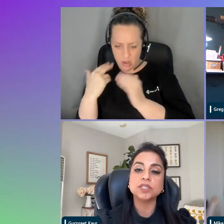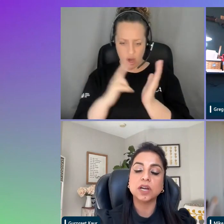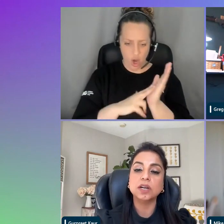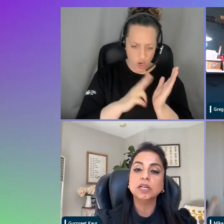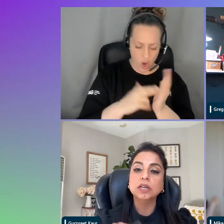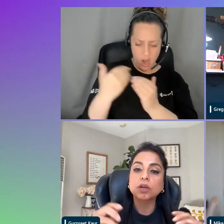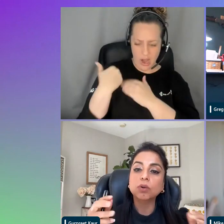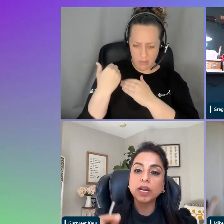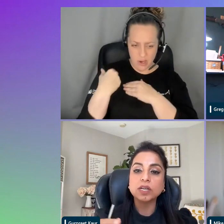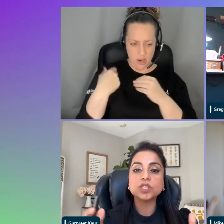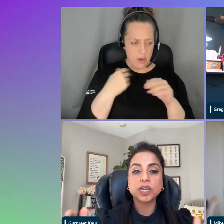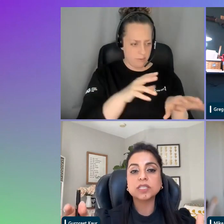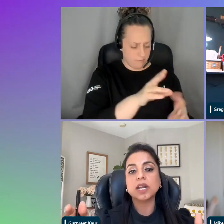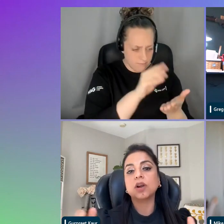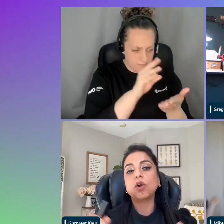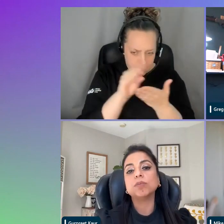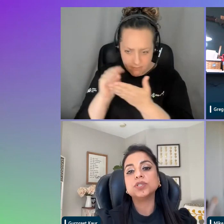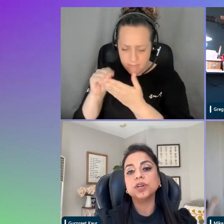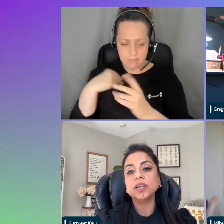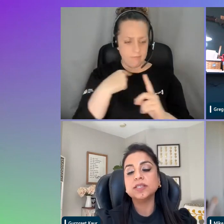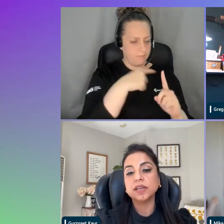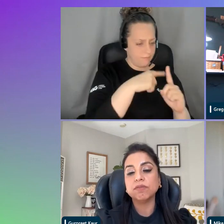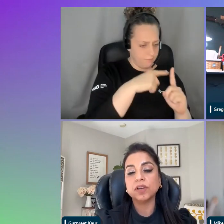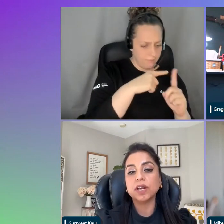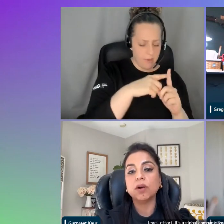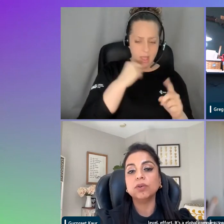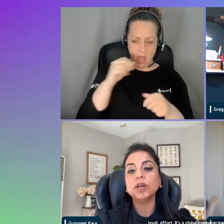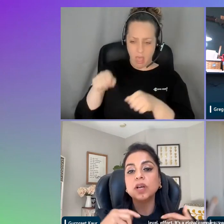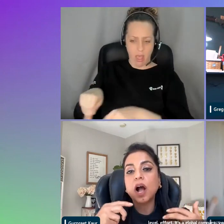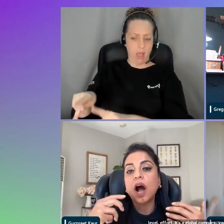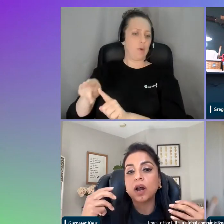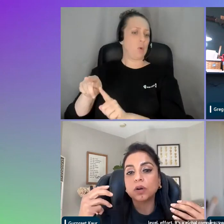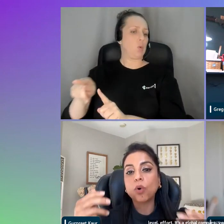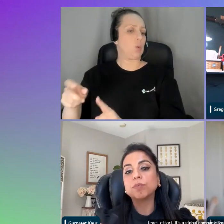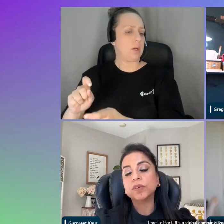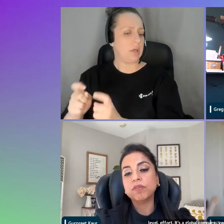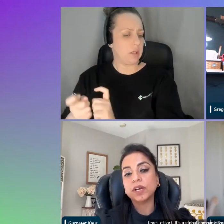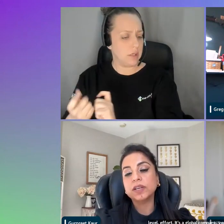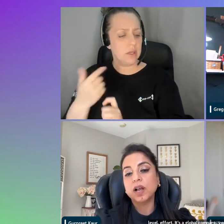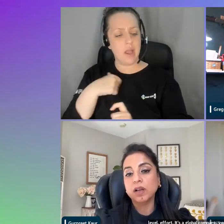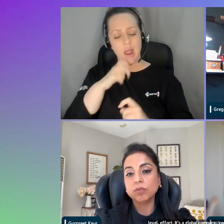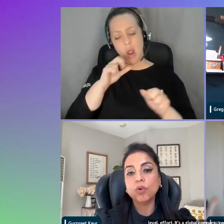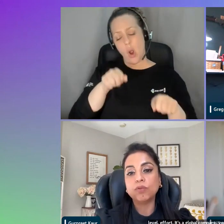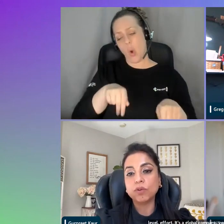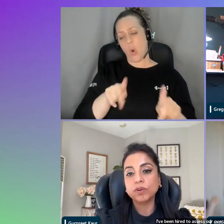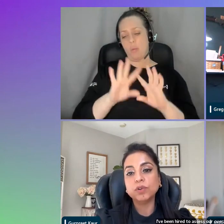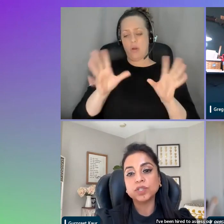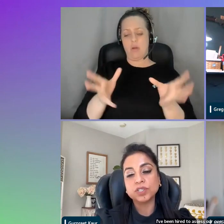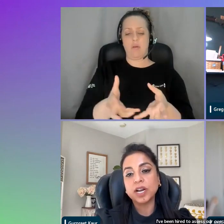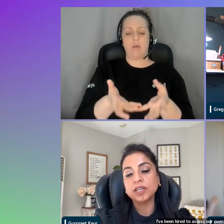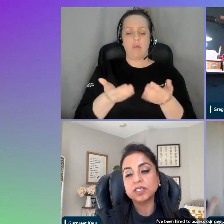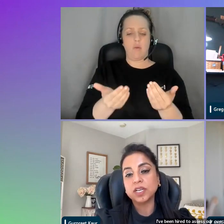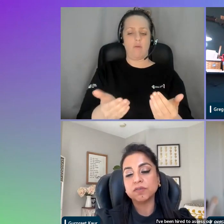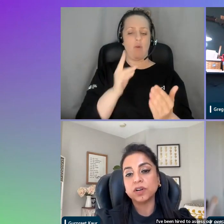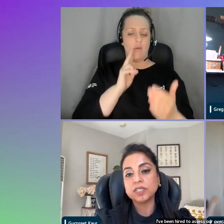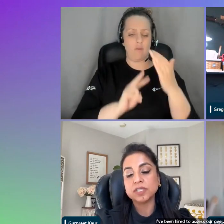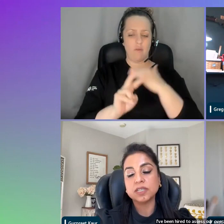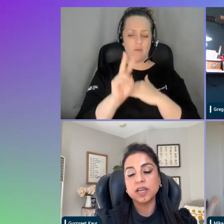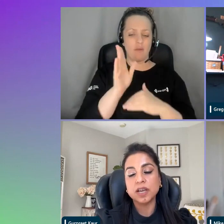look at our strengths and our opportunities and figure out our corporate wide, go forward future strategy. As far as